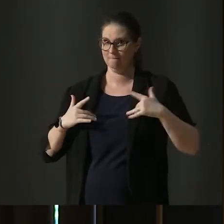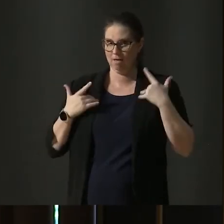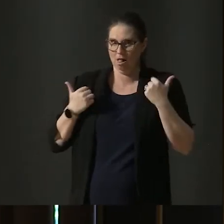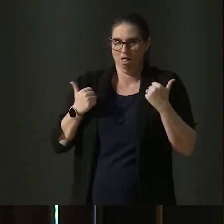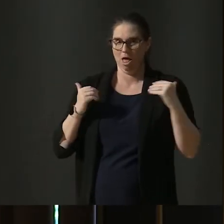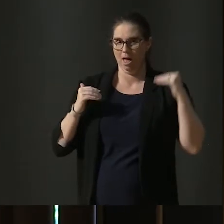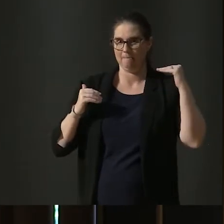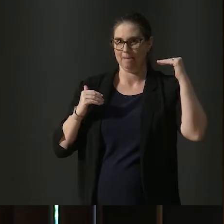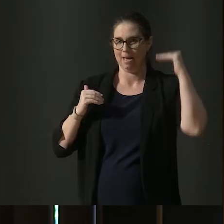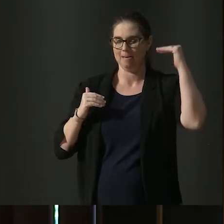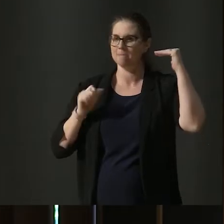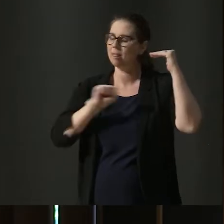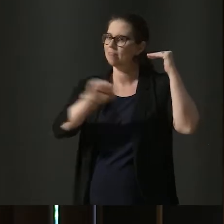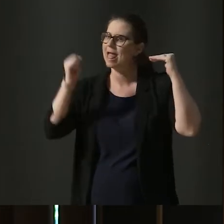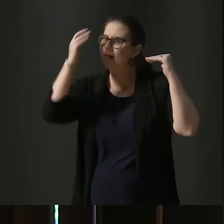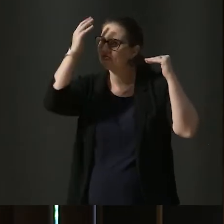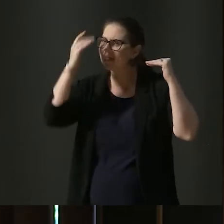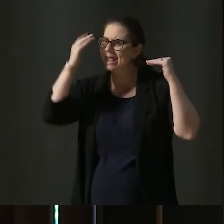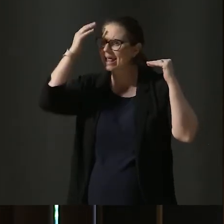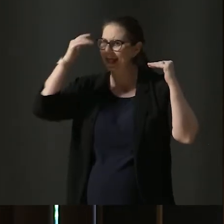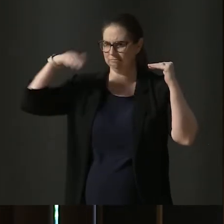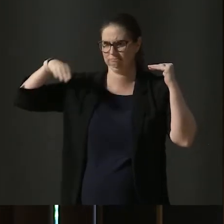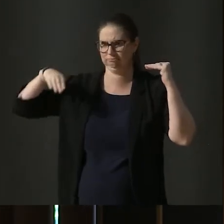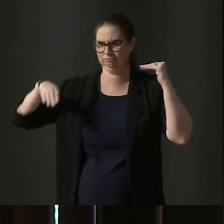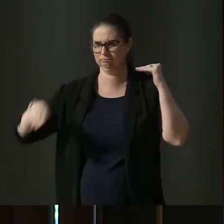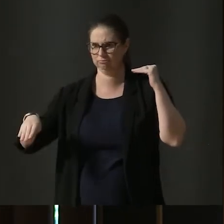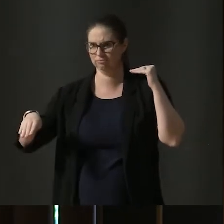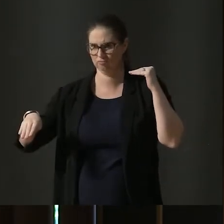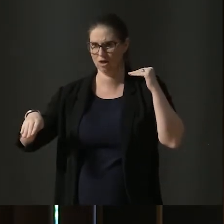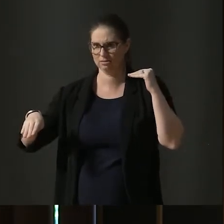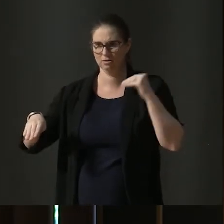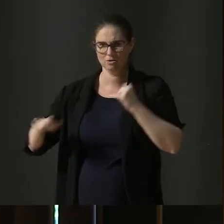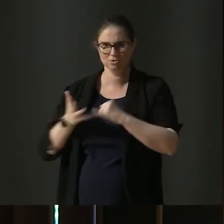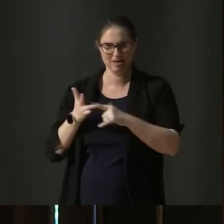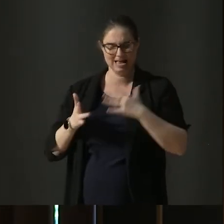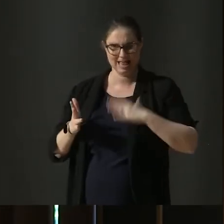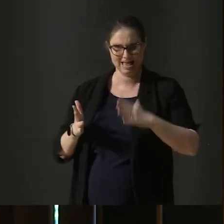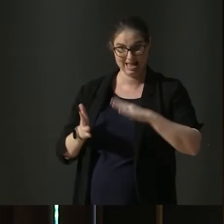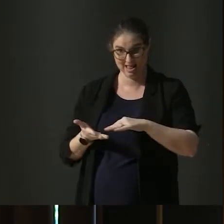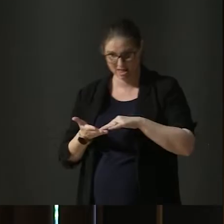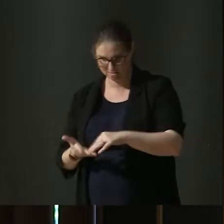They can’t do their best learning and playing until we help them organize their feelings